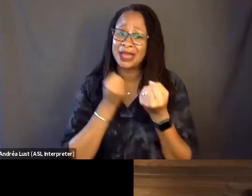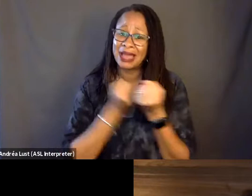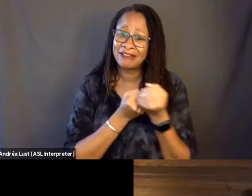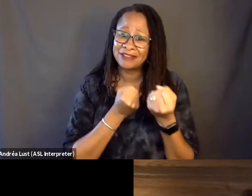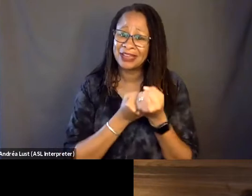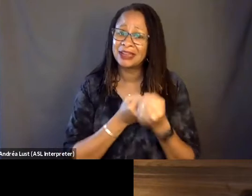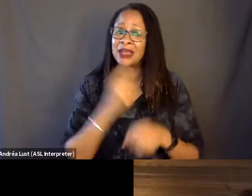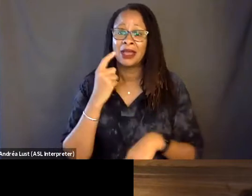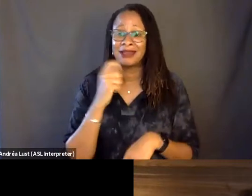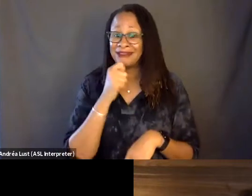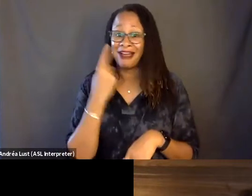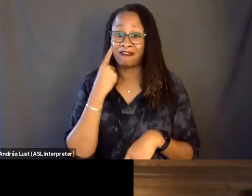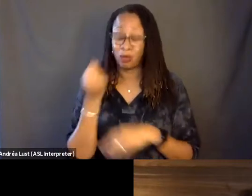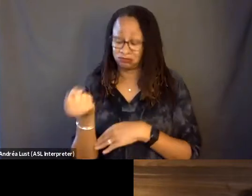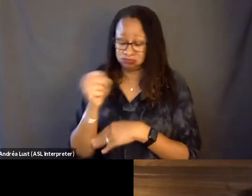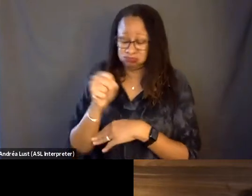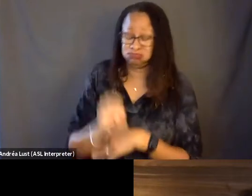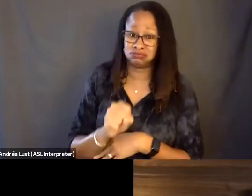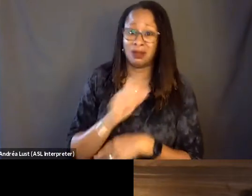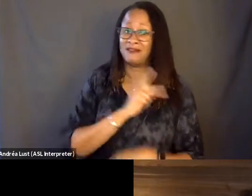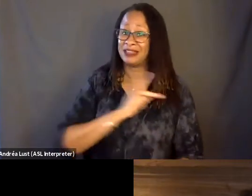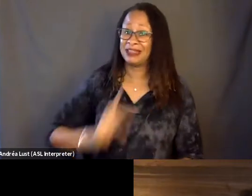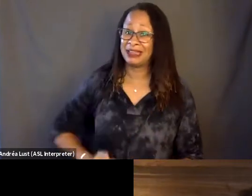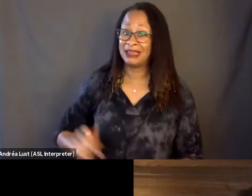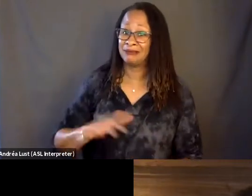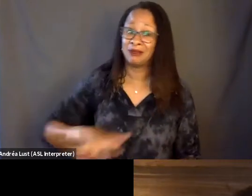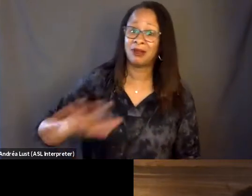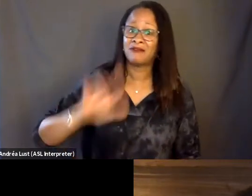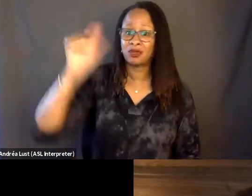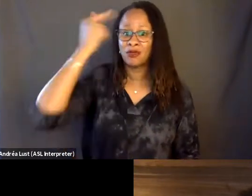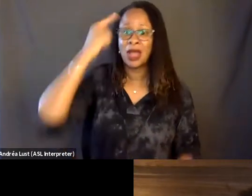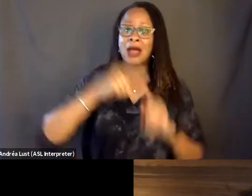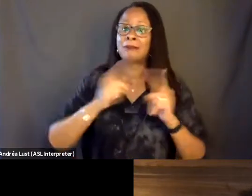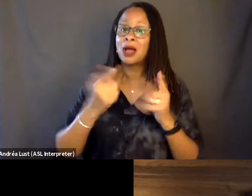for an overthrow of the kingdom or the government, but basically to include the people in the process.